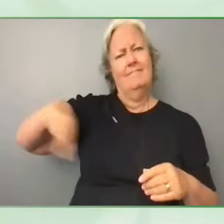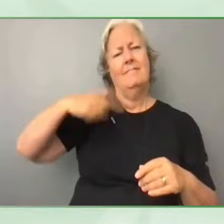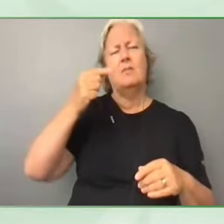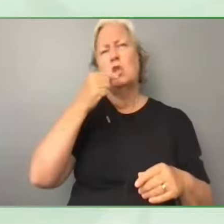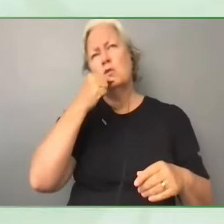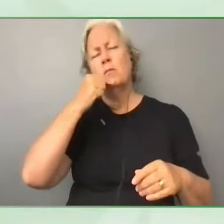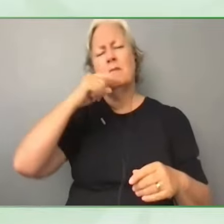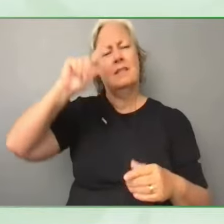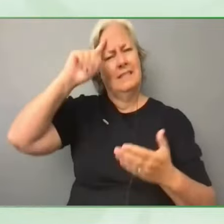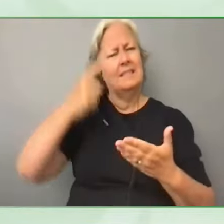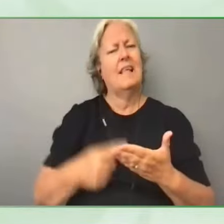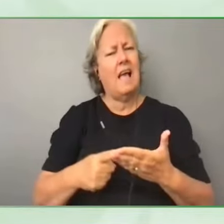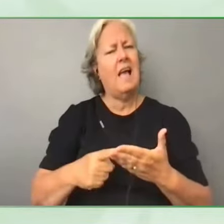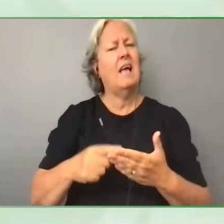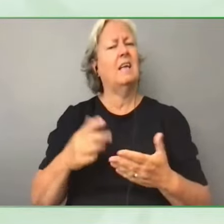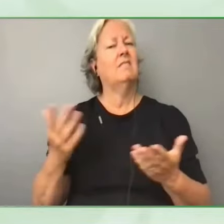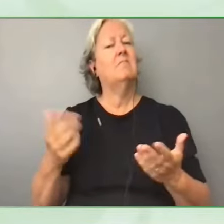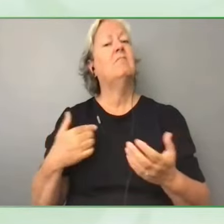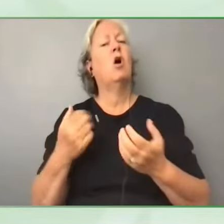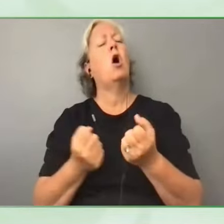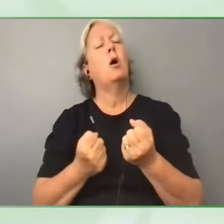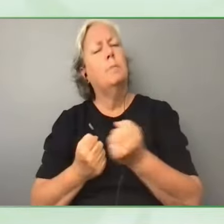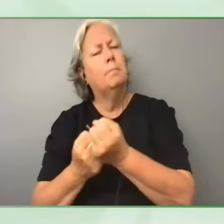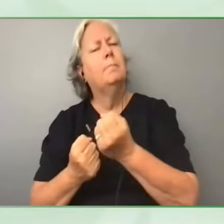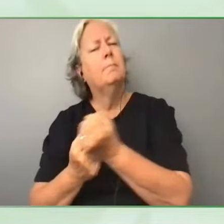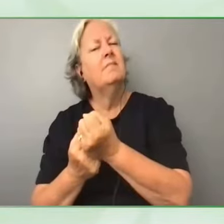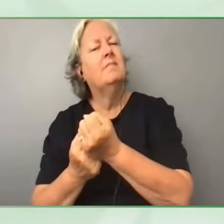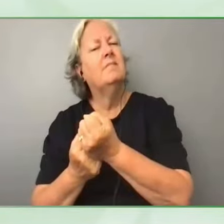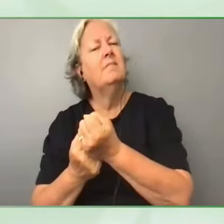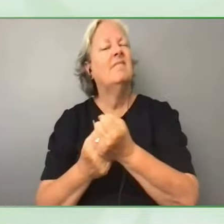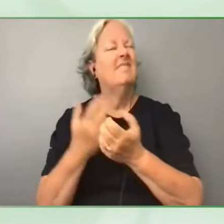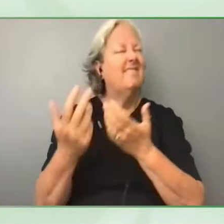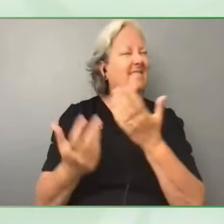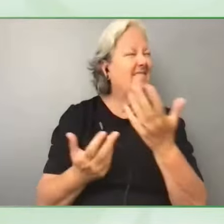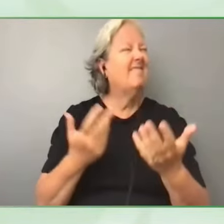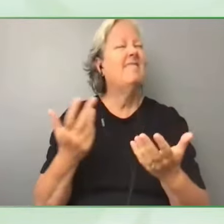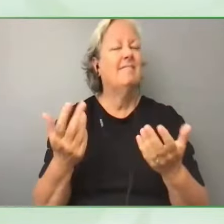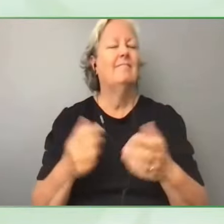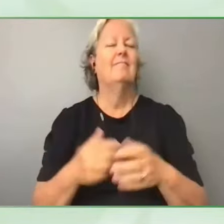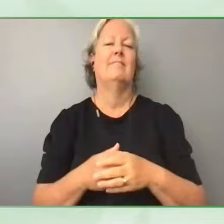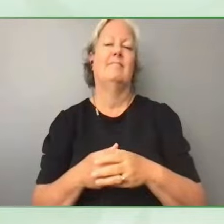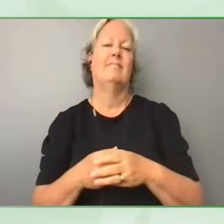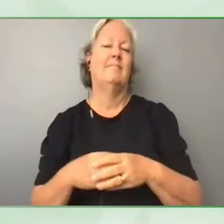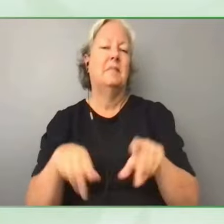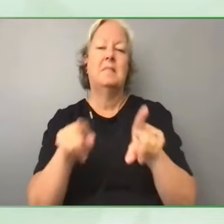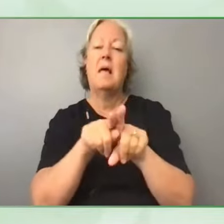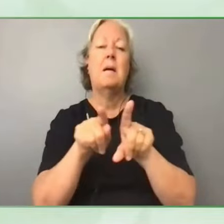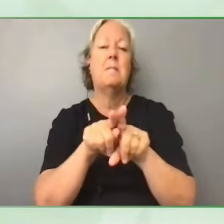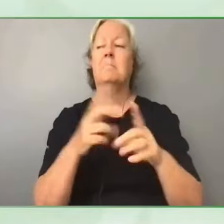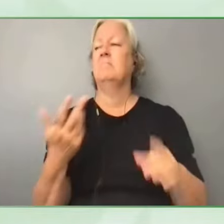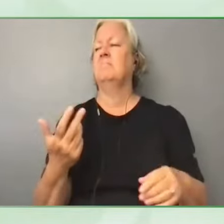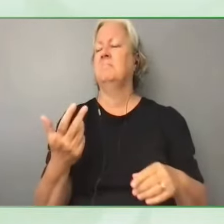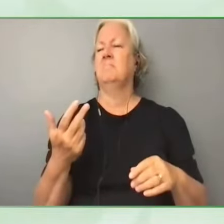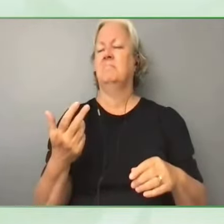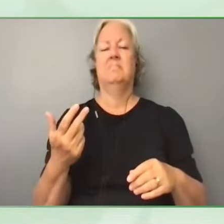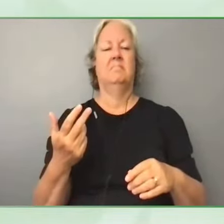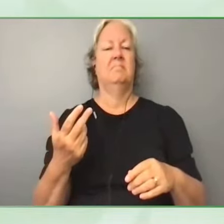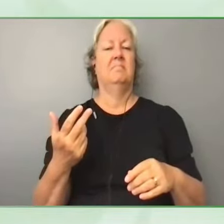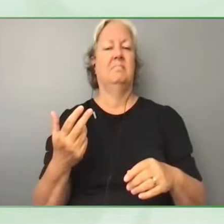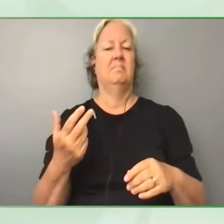We just supported the parents in some households and made sure they had a personal place and we supported them.